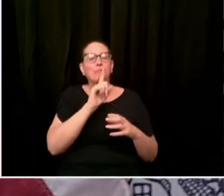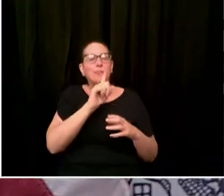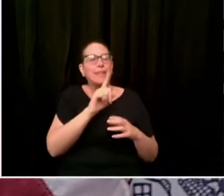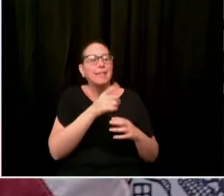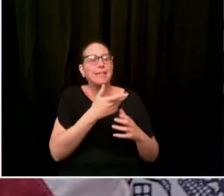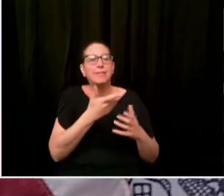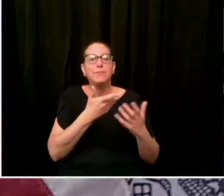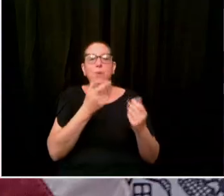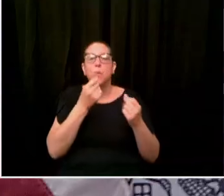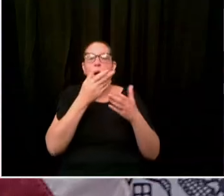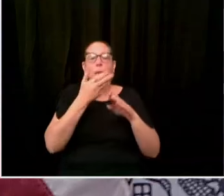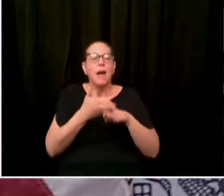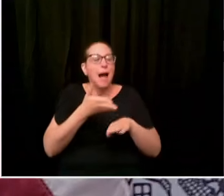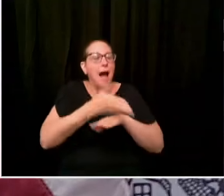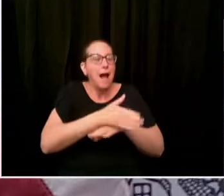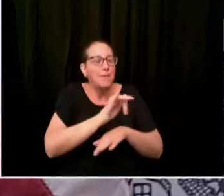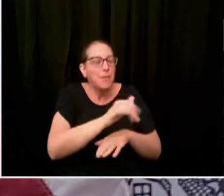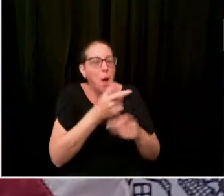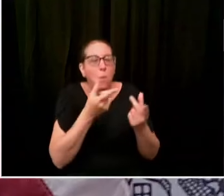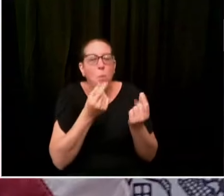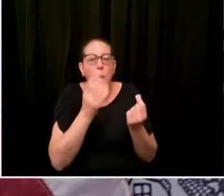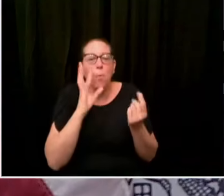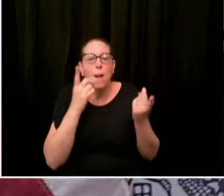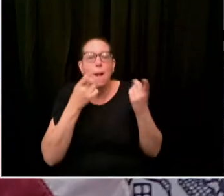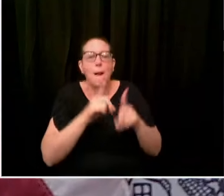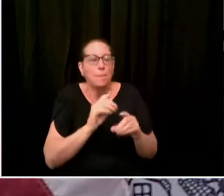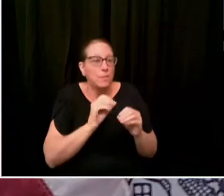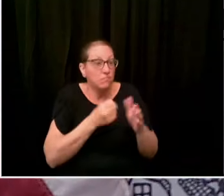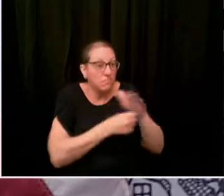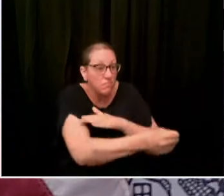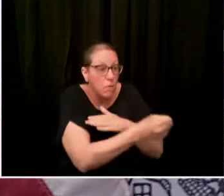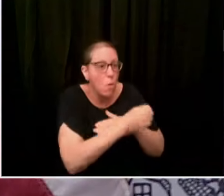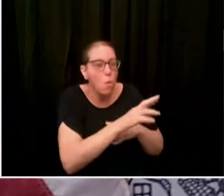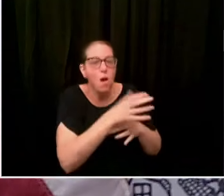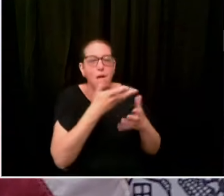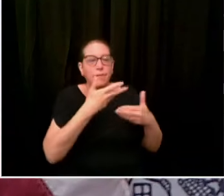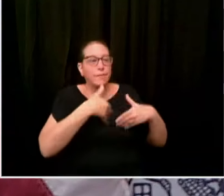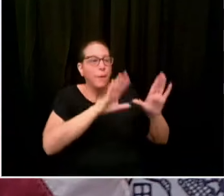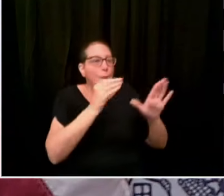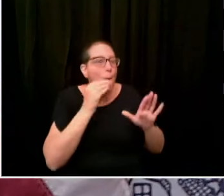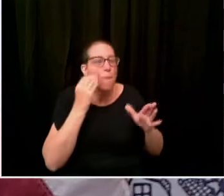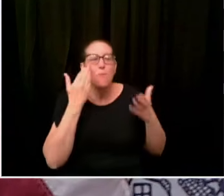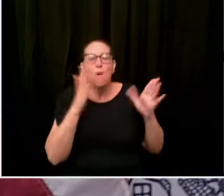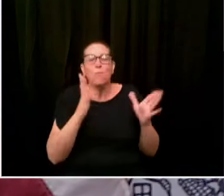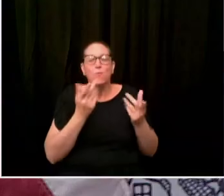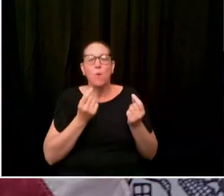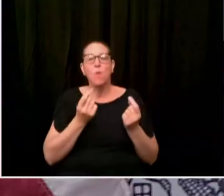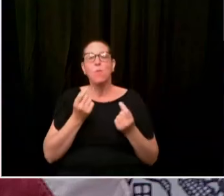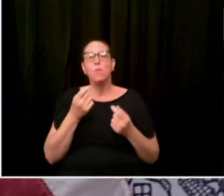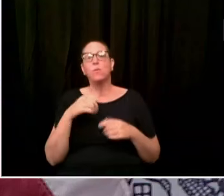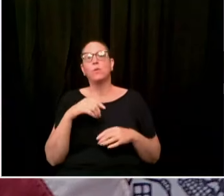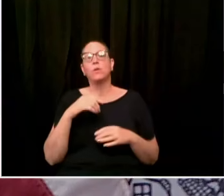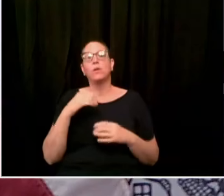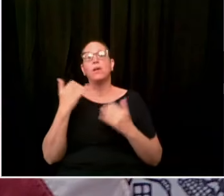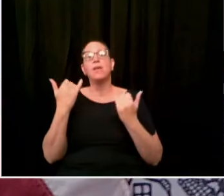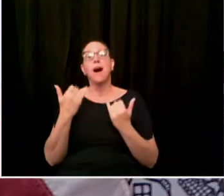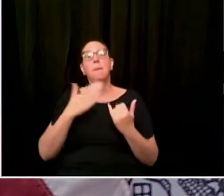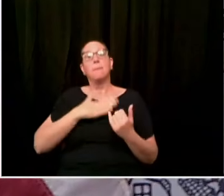AND MORE TESTING WOULD HELP US. WHAT I CAN SAY TO PEOPLE IS THE MOST IMPORTANT THING TO DO IS FOLLOW THOSE BASIC RULES ON